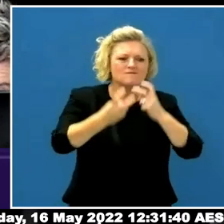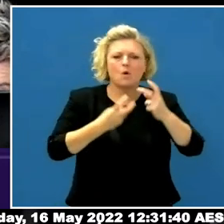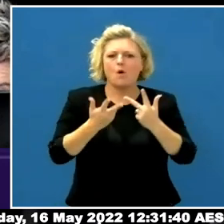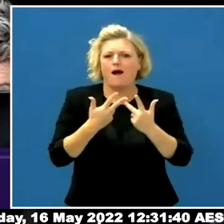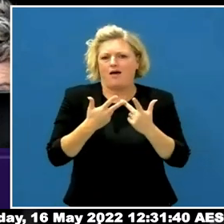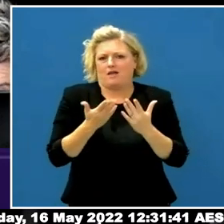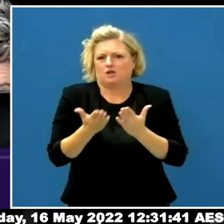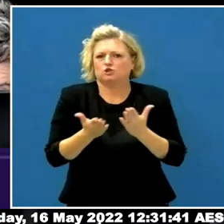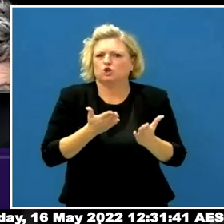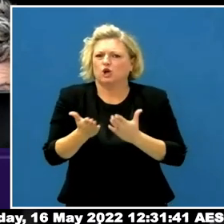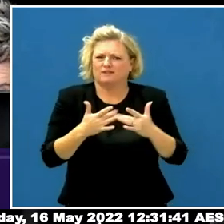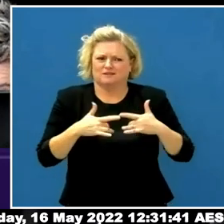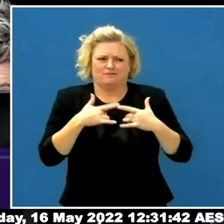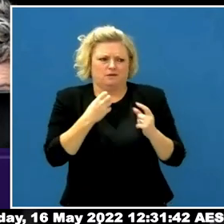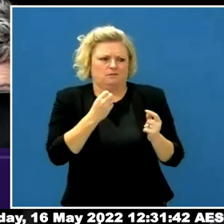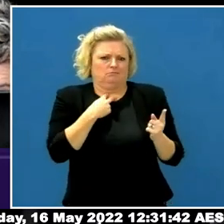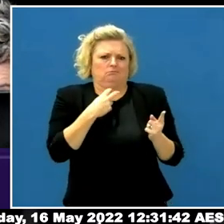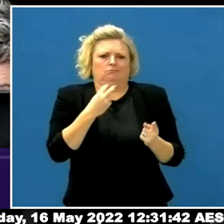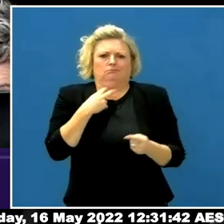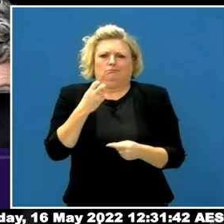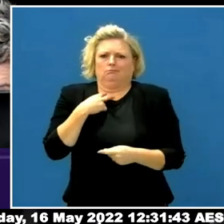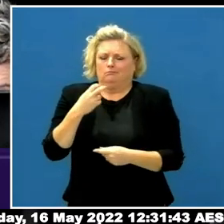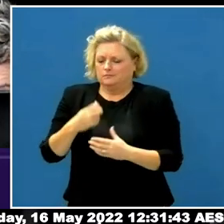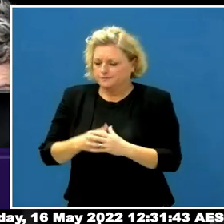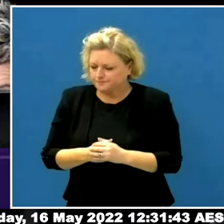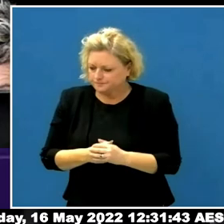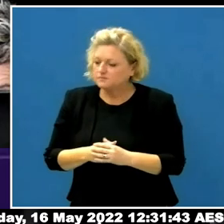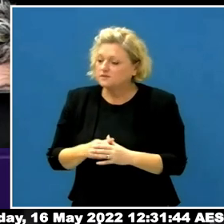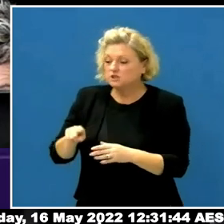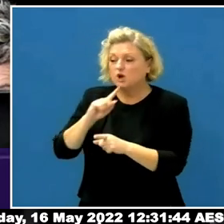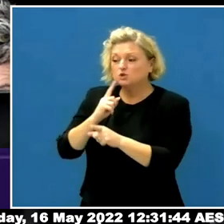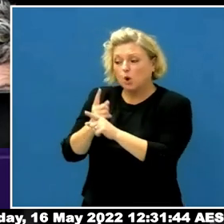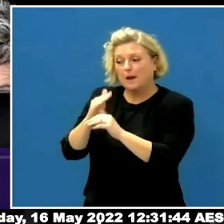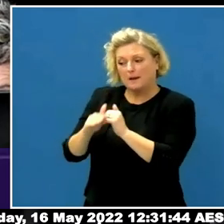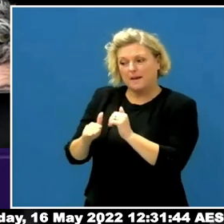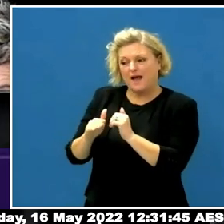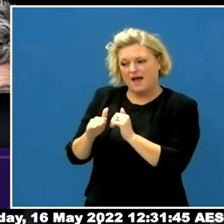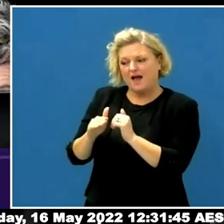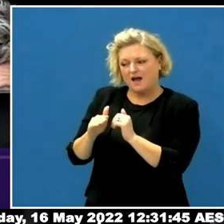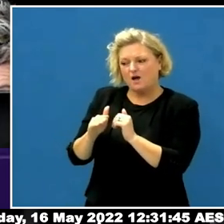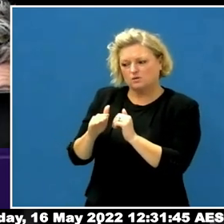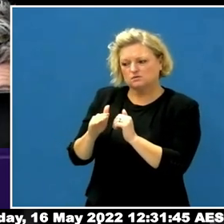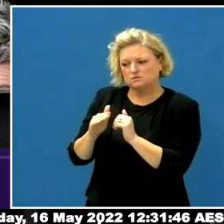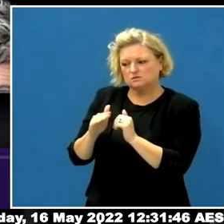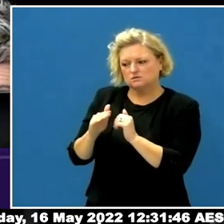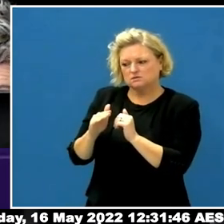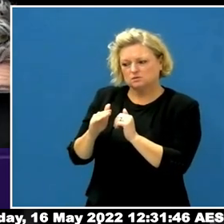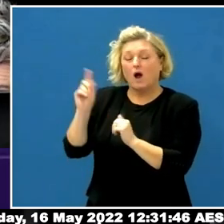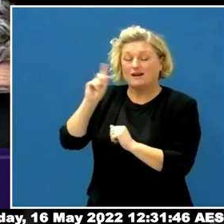individual, yes. MR FOGARTY: And speaking of individual, it's so now that he's supported one-on-one by a support worker?